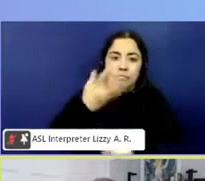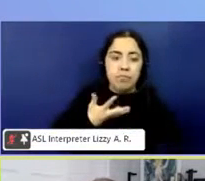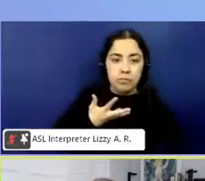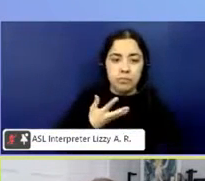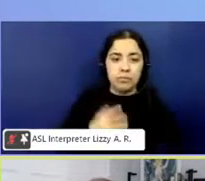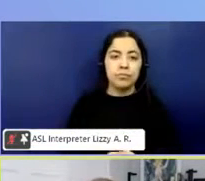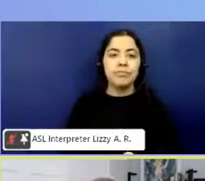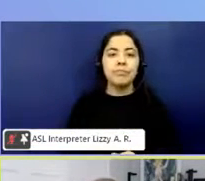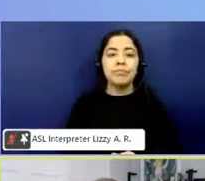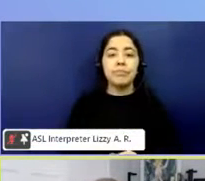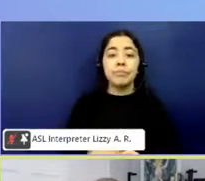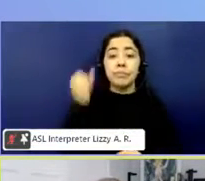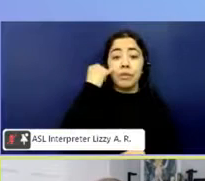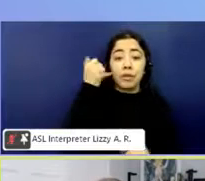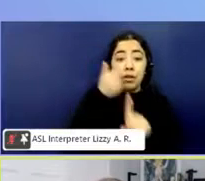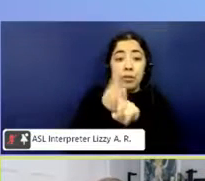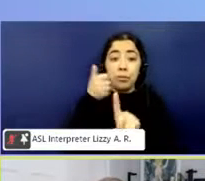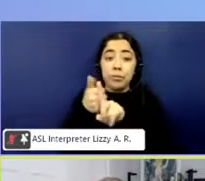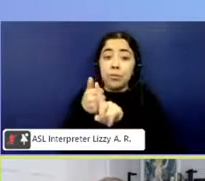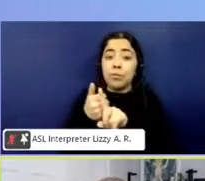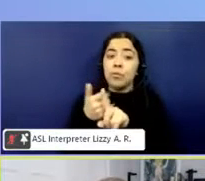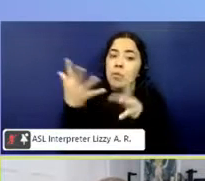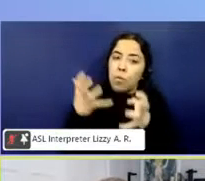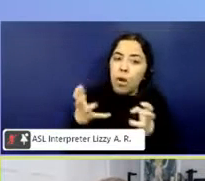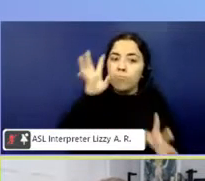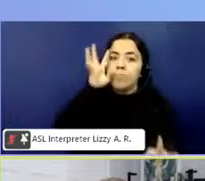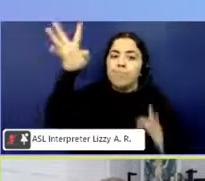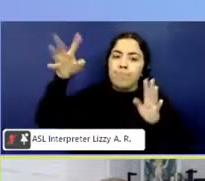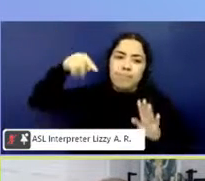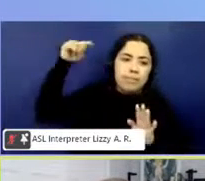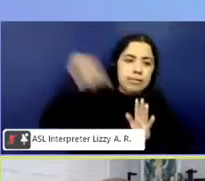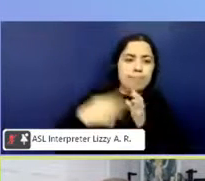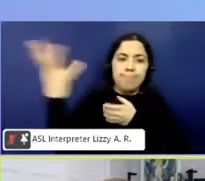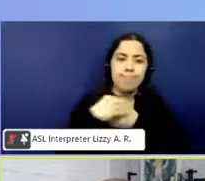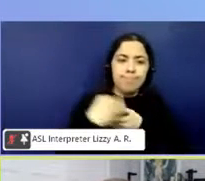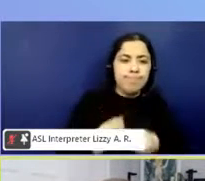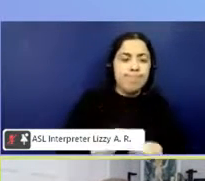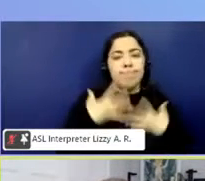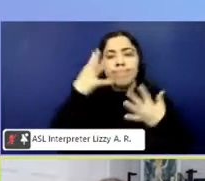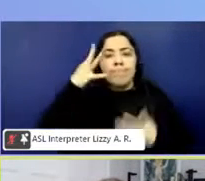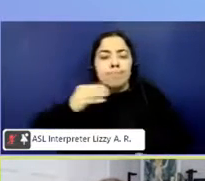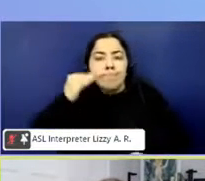if you want to create a deeply immersive inspirational experience in a video game